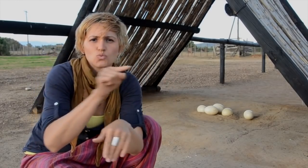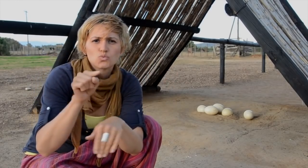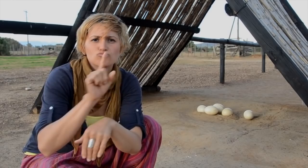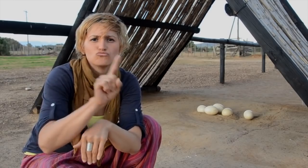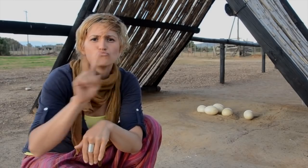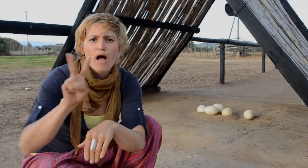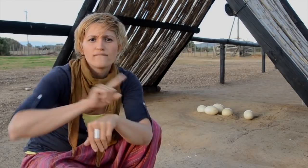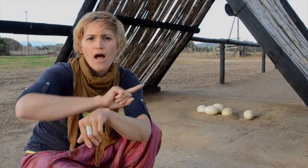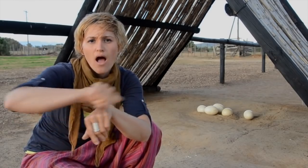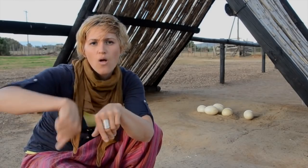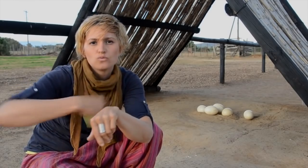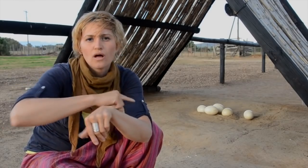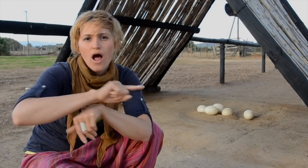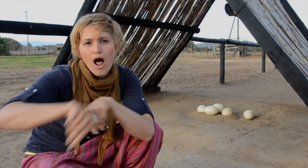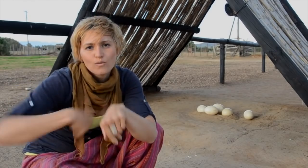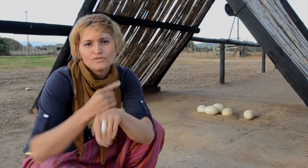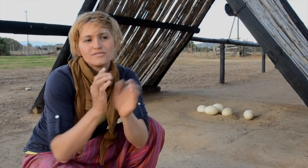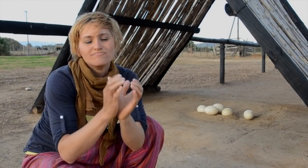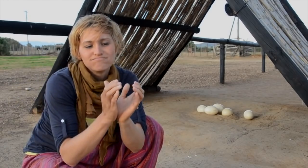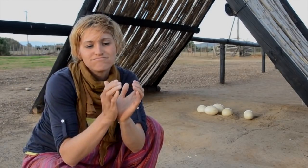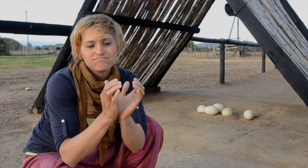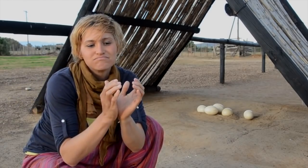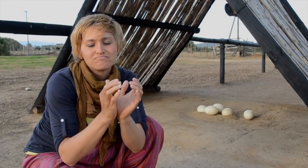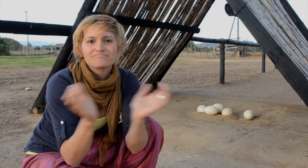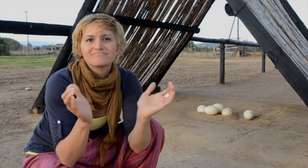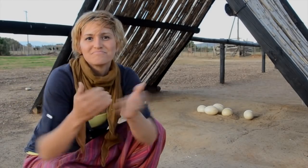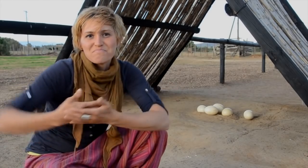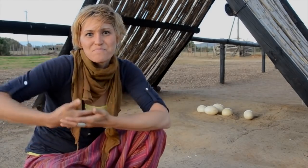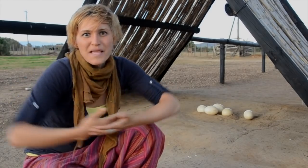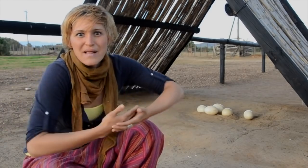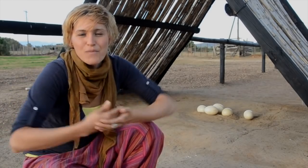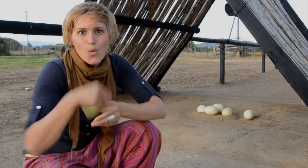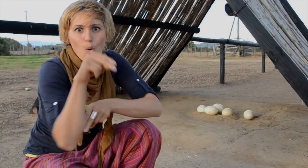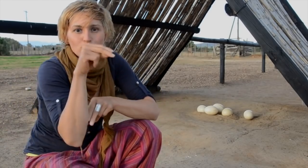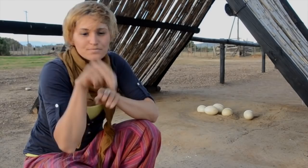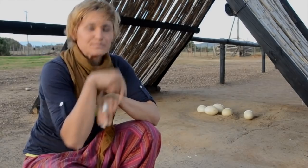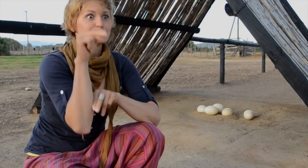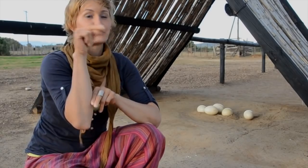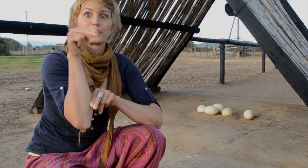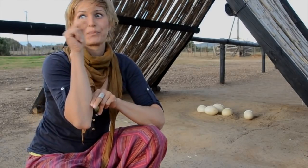days, the eggs takes about 8 to 12 hours to hatch before baby chicks come out.